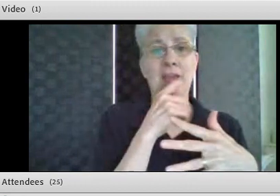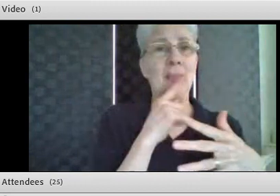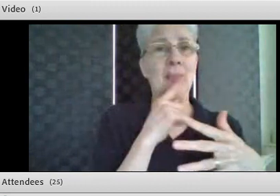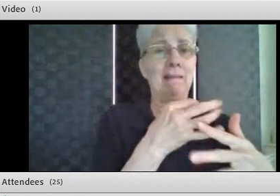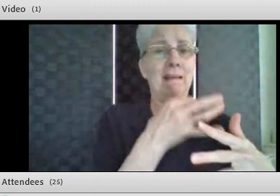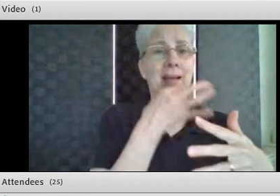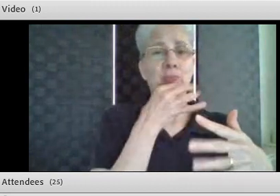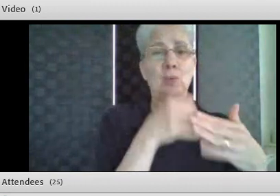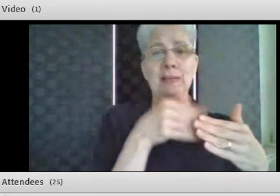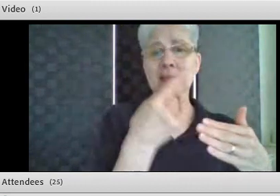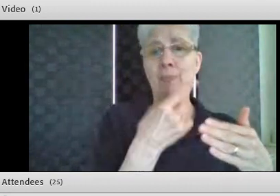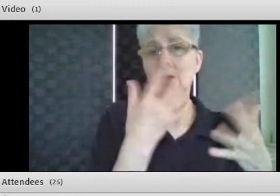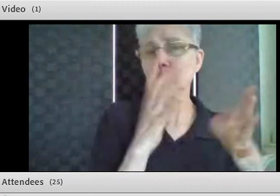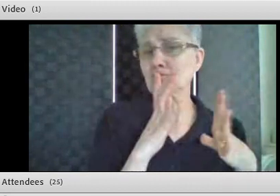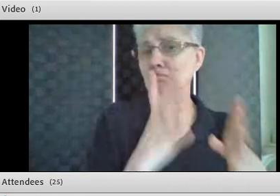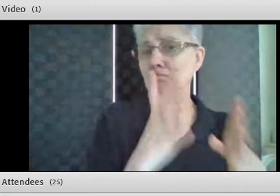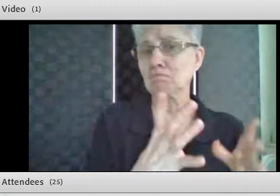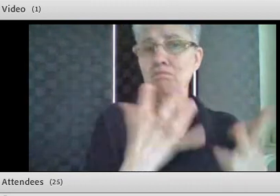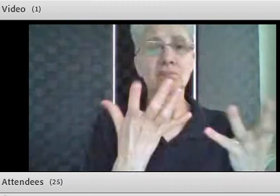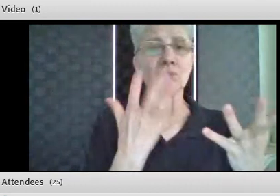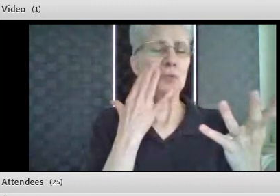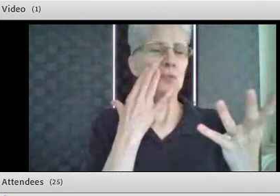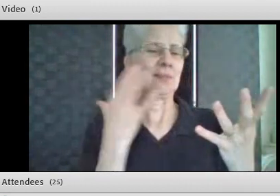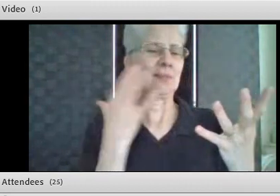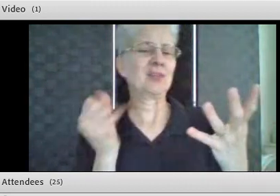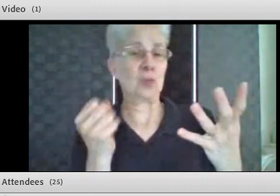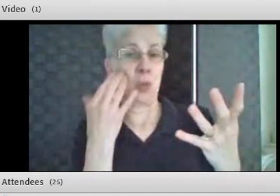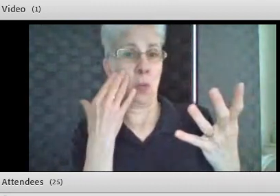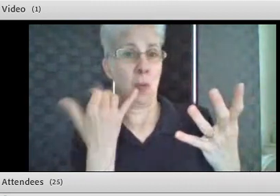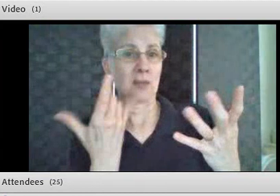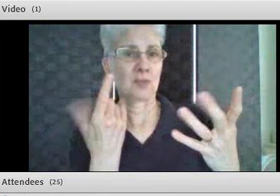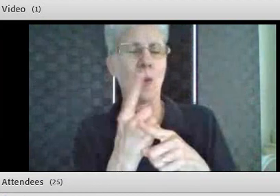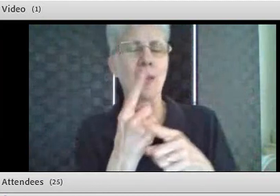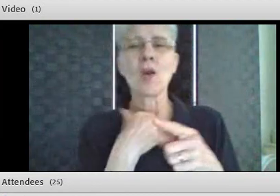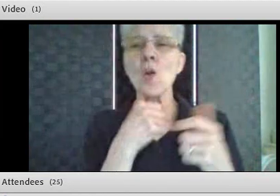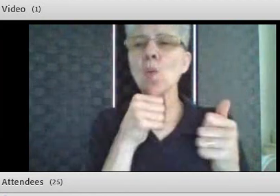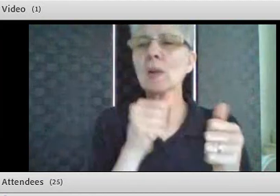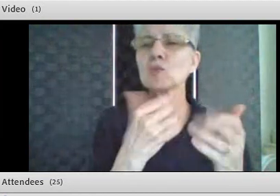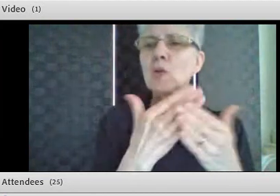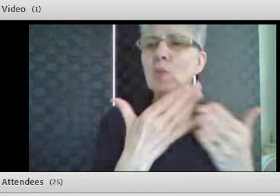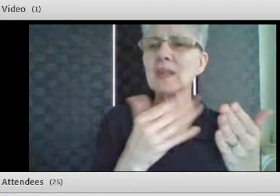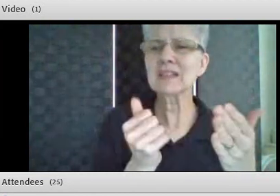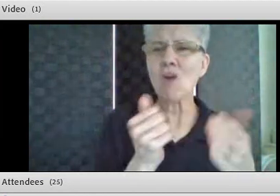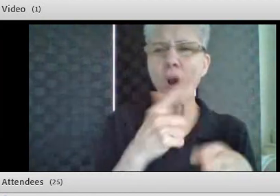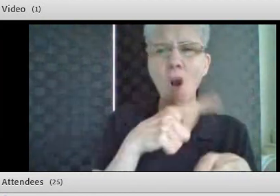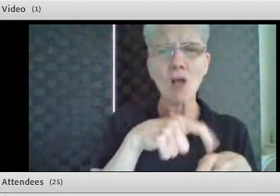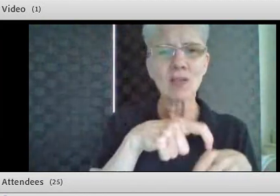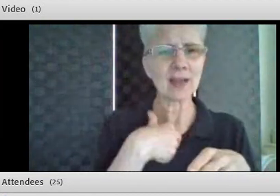everyone we ever talk to. You know, this is one of the reasons that we've been able to excel is because we're not afraid